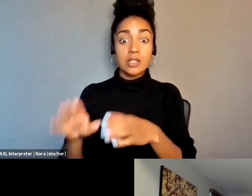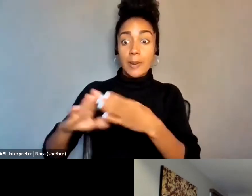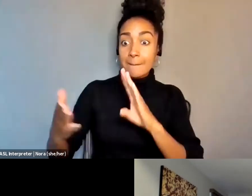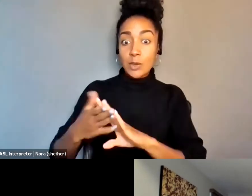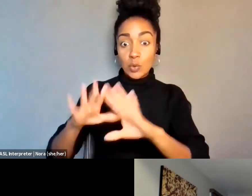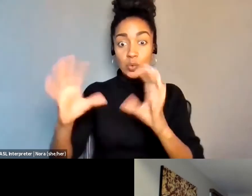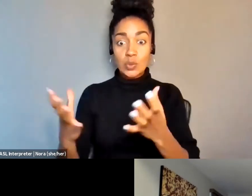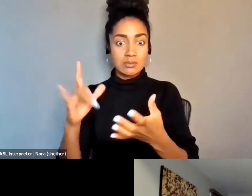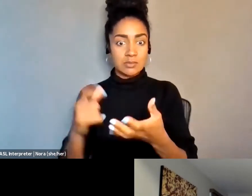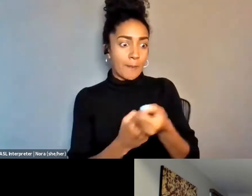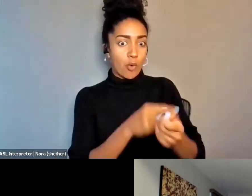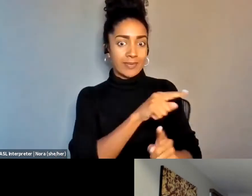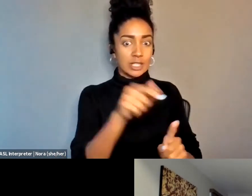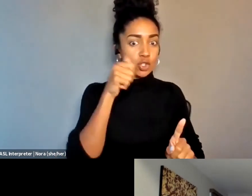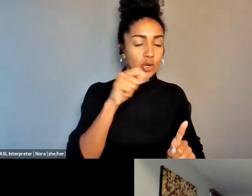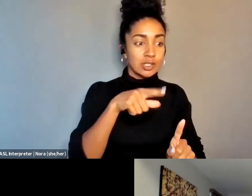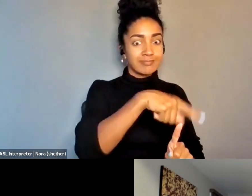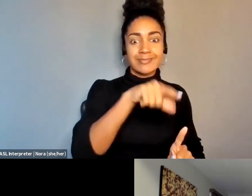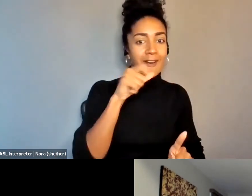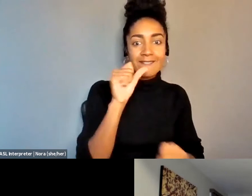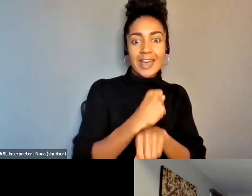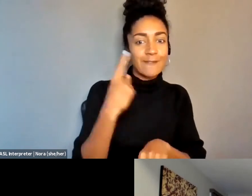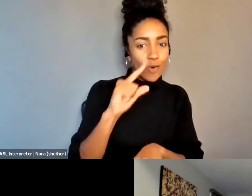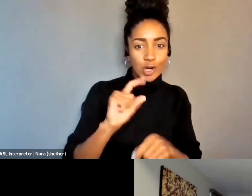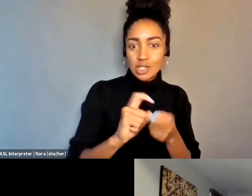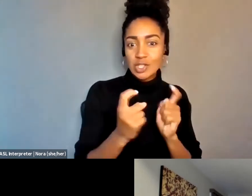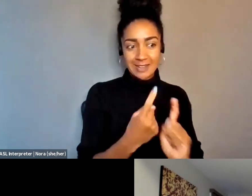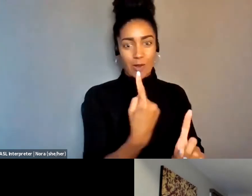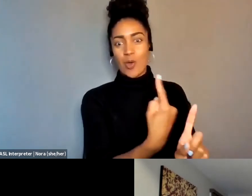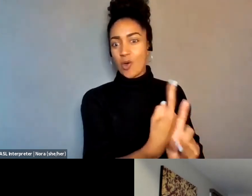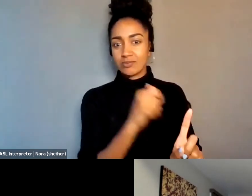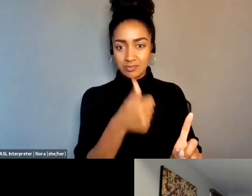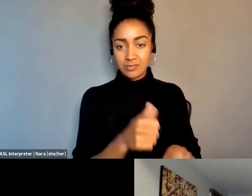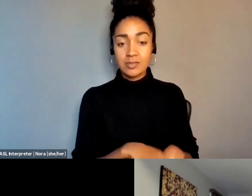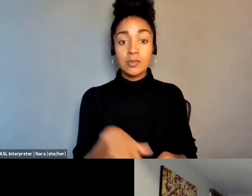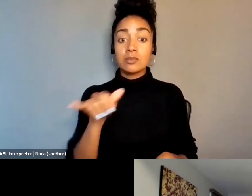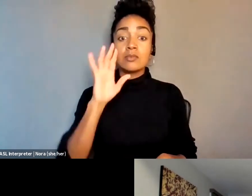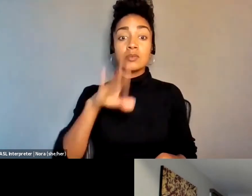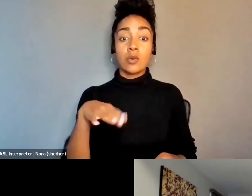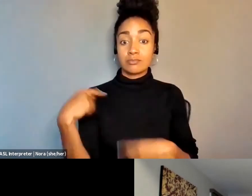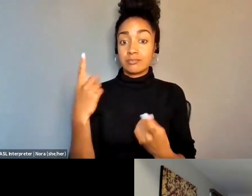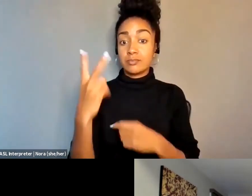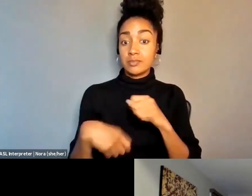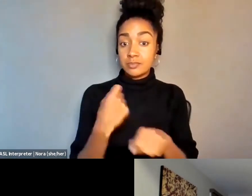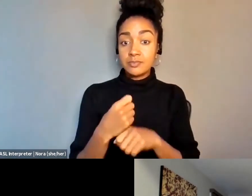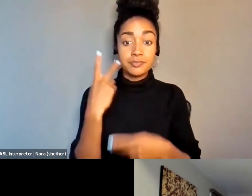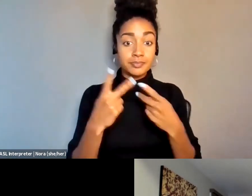And this last two years has shown us beyond access to quality materials and the use of local infrastructure via technology or other distribution